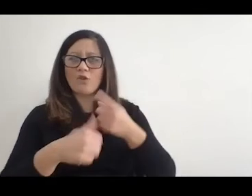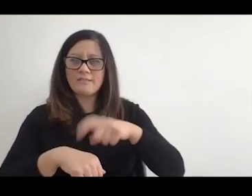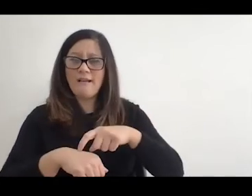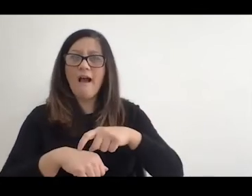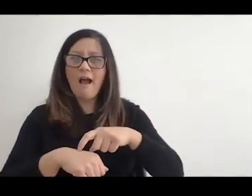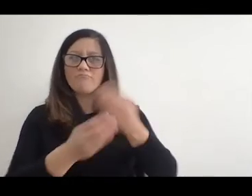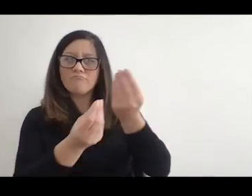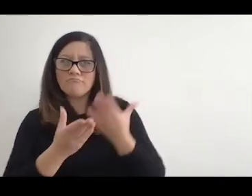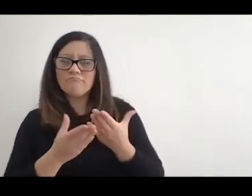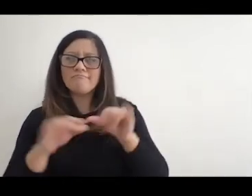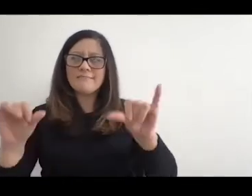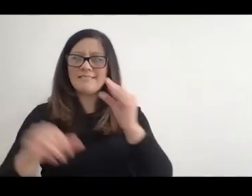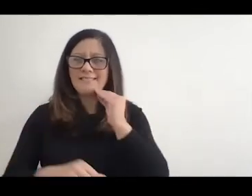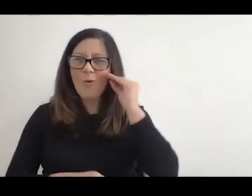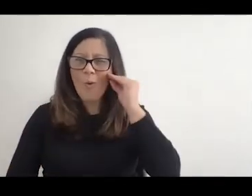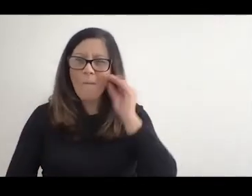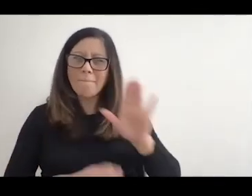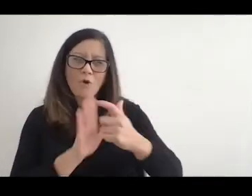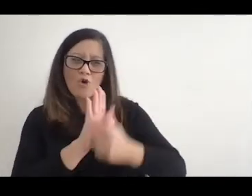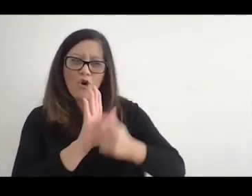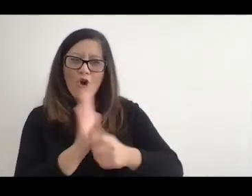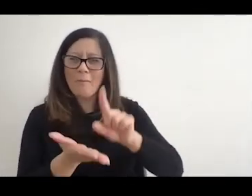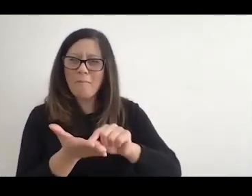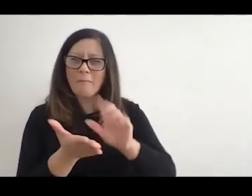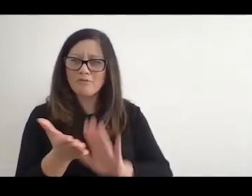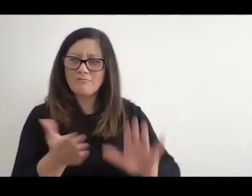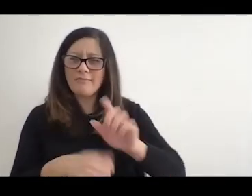And it her article really spoke to me